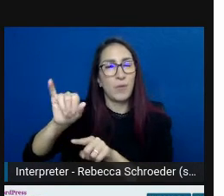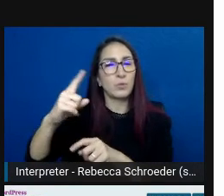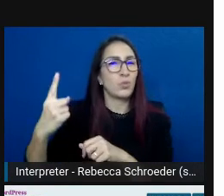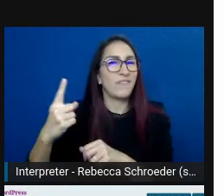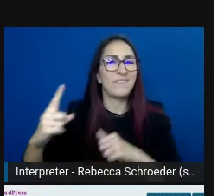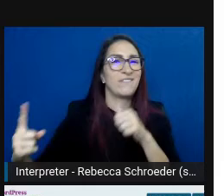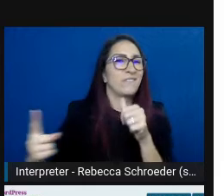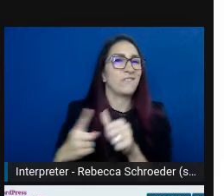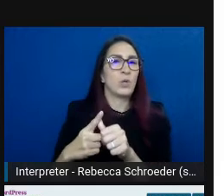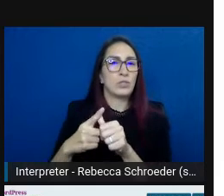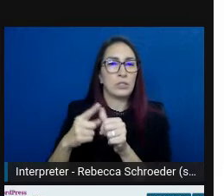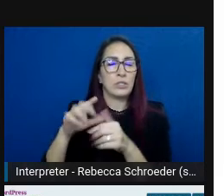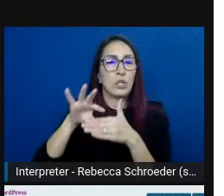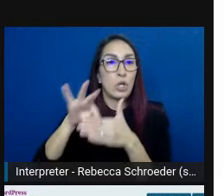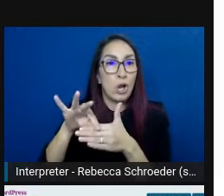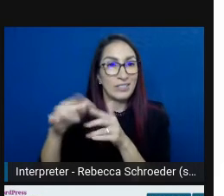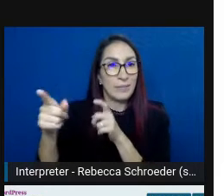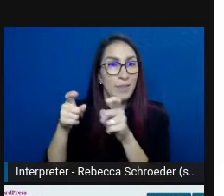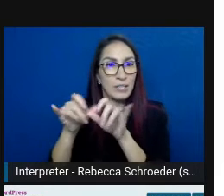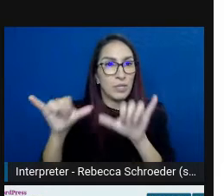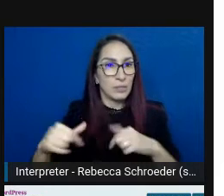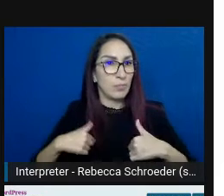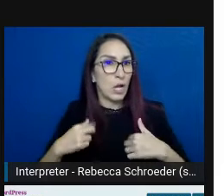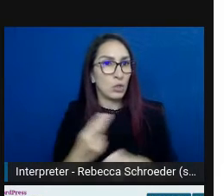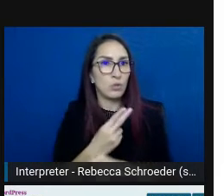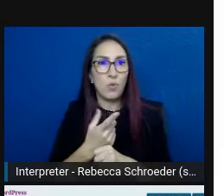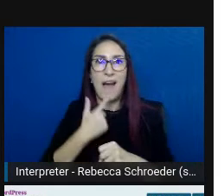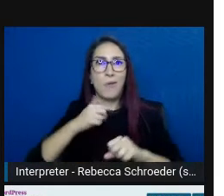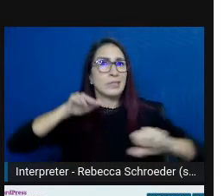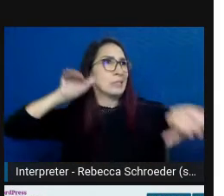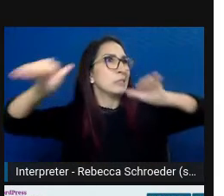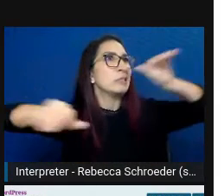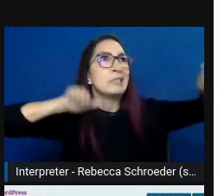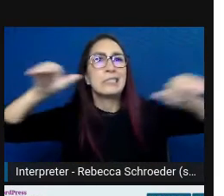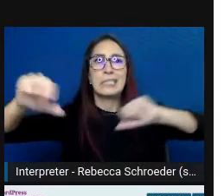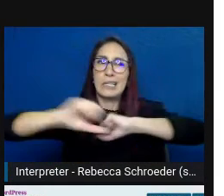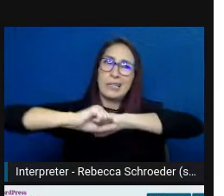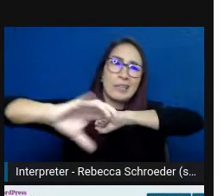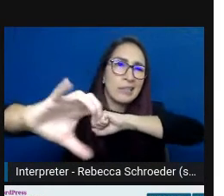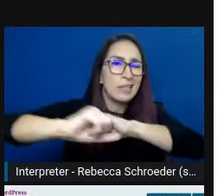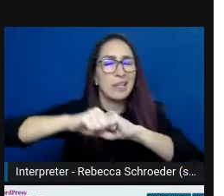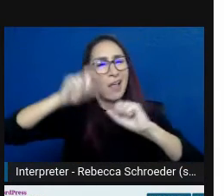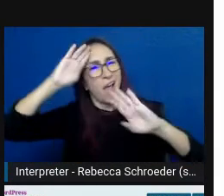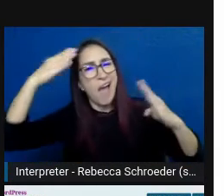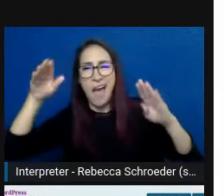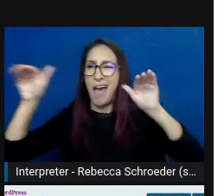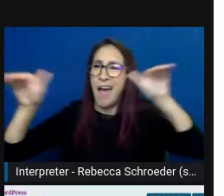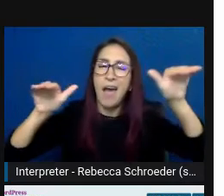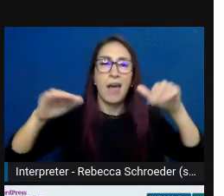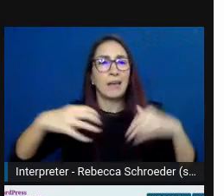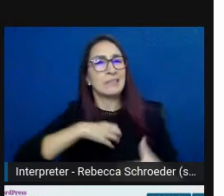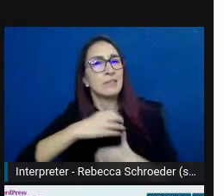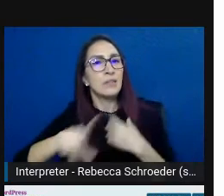and I was super vocal about accessibility on the Mambo user forums. Those of you who know me know that that's what I do.